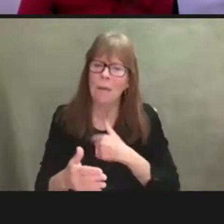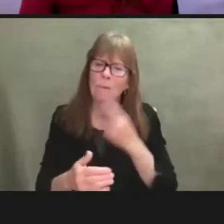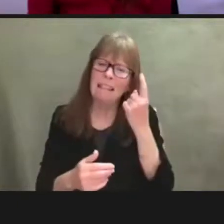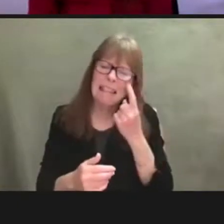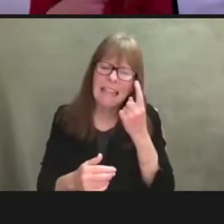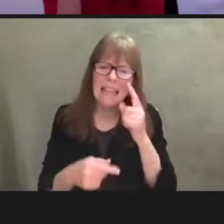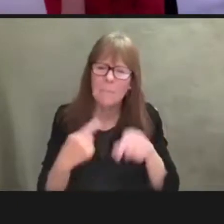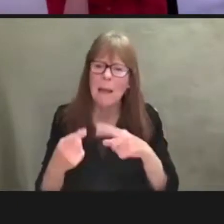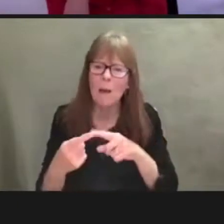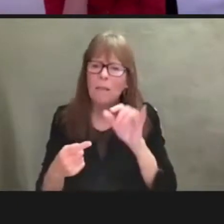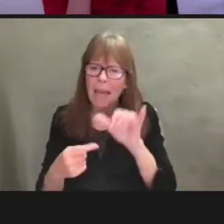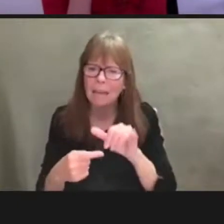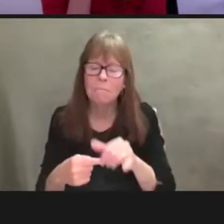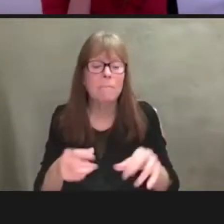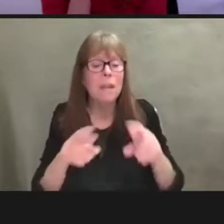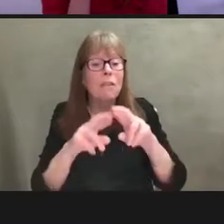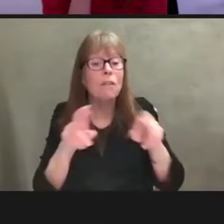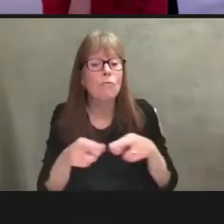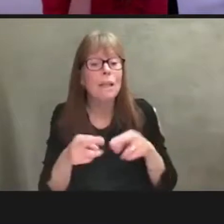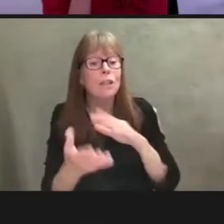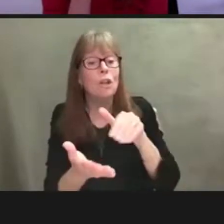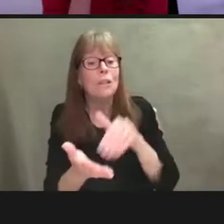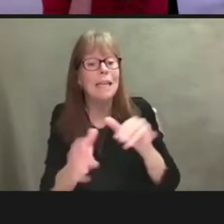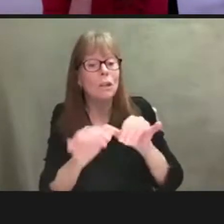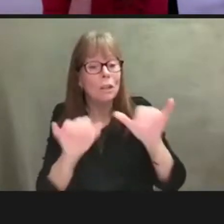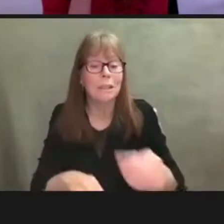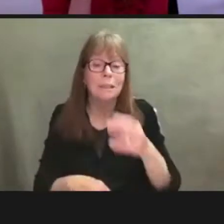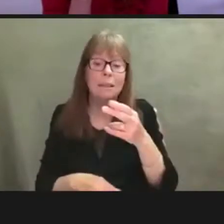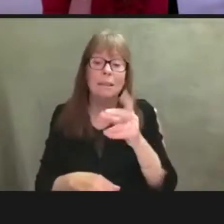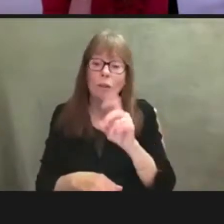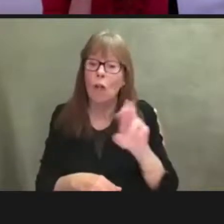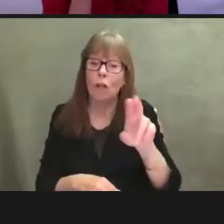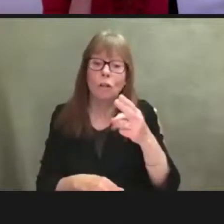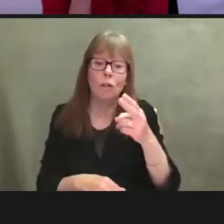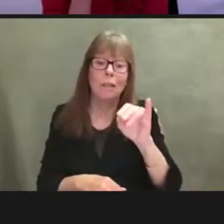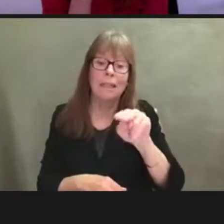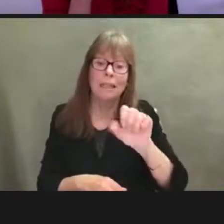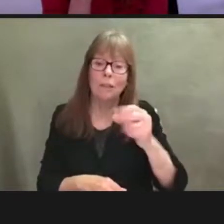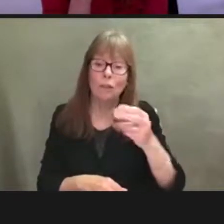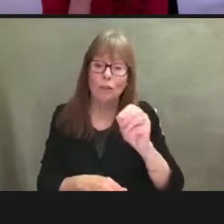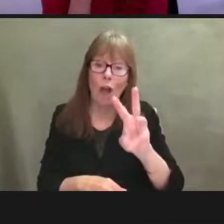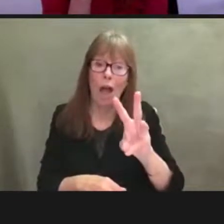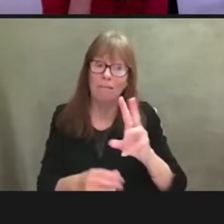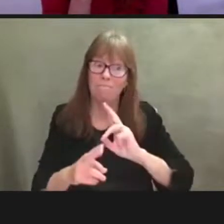And as the regional center system, Dr. Hinshaw pointed out how our mental health system for